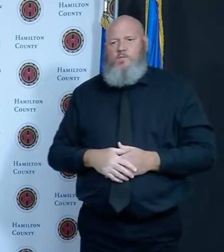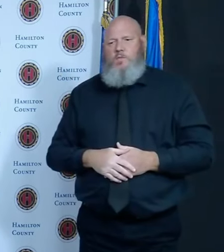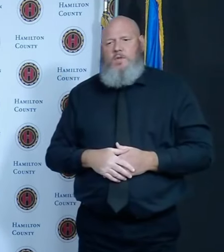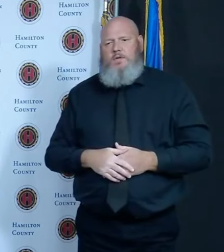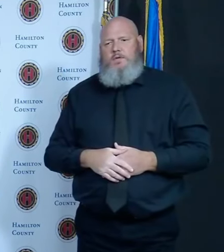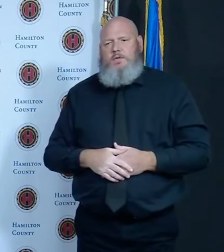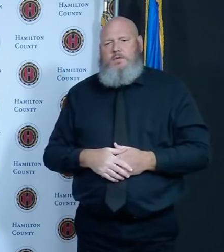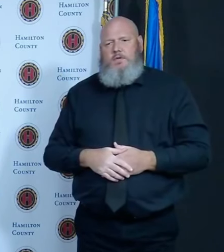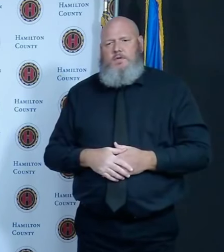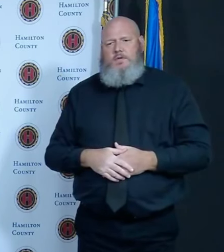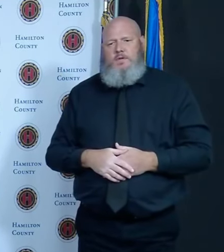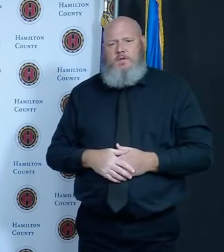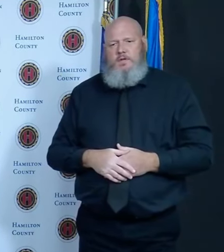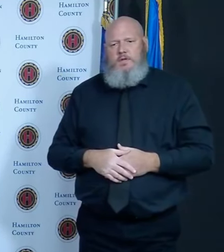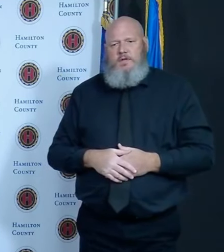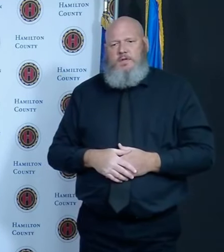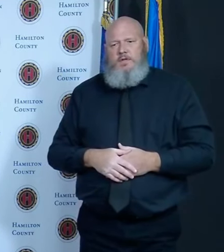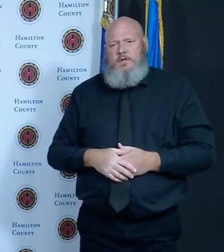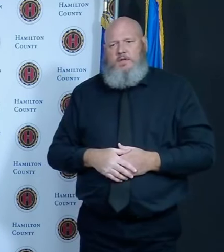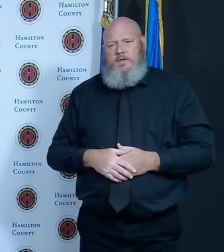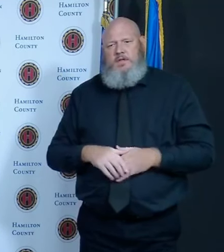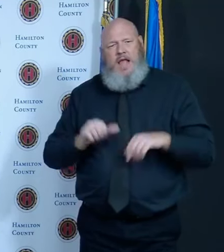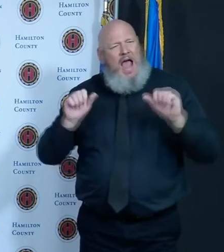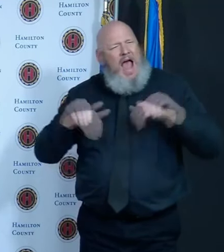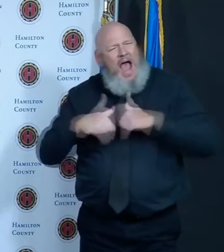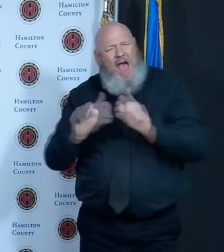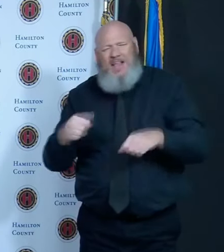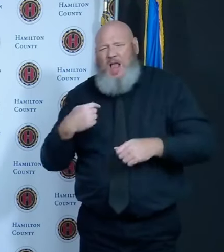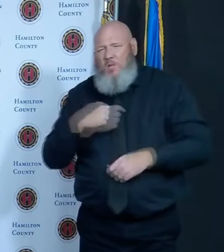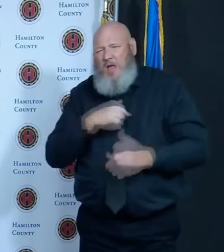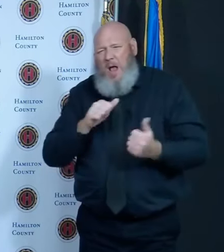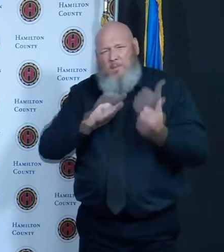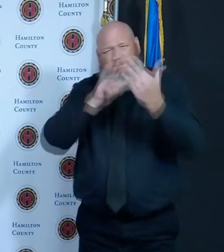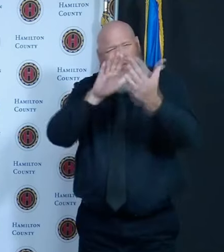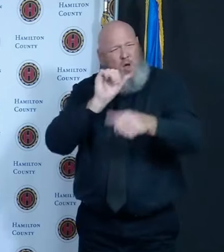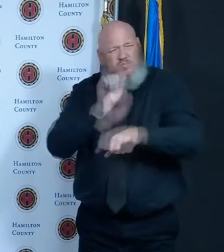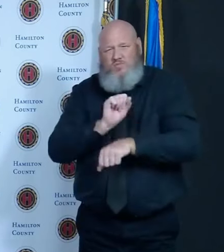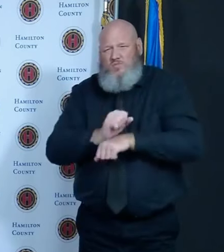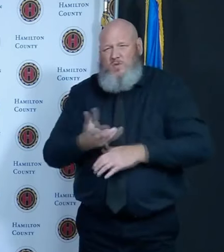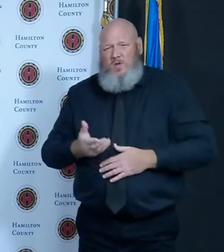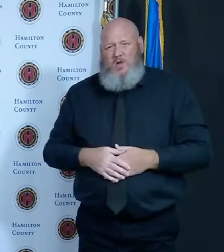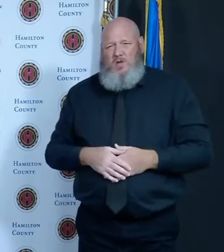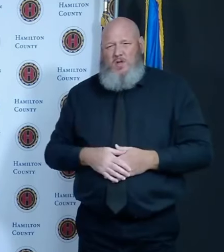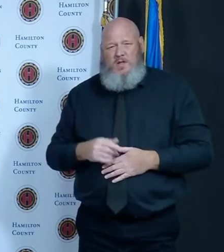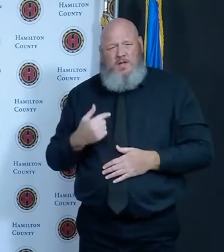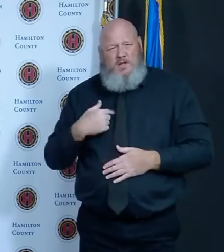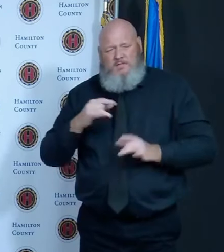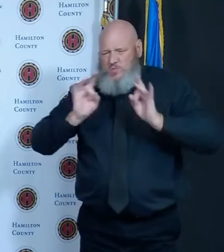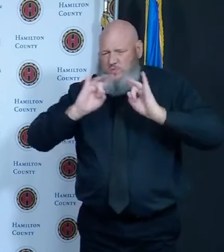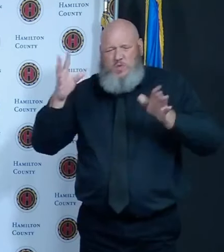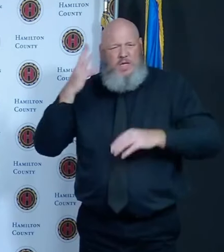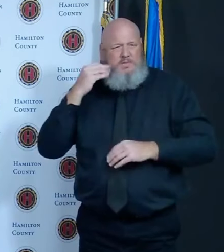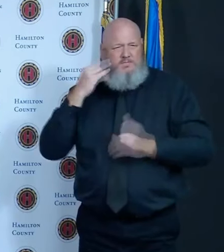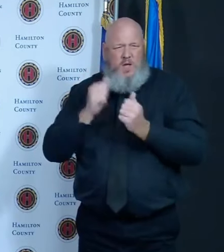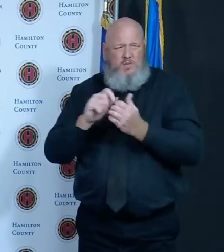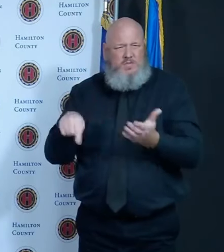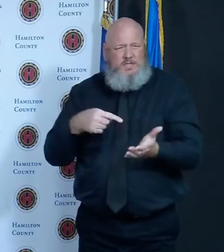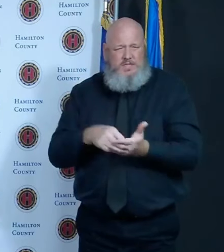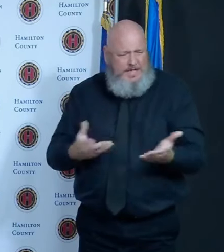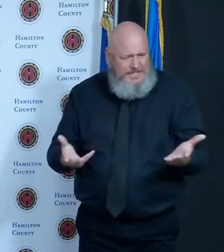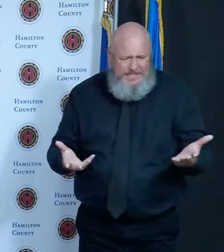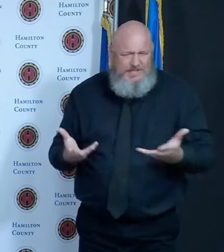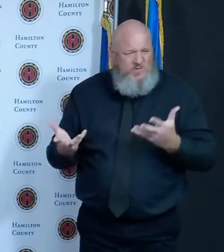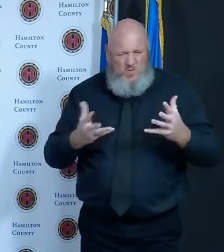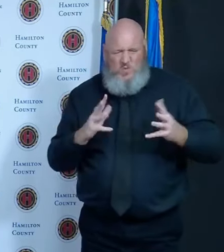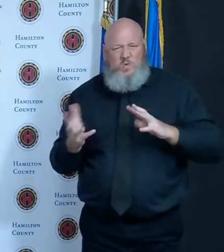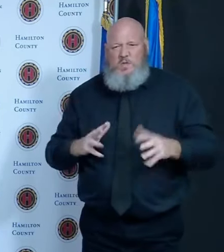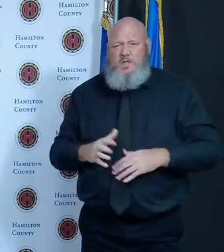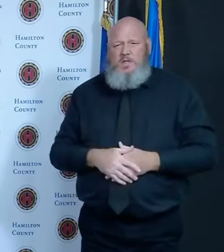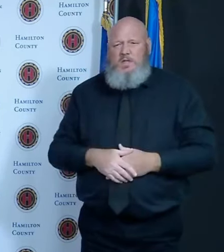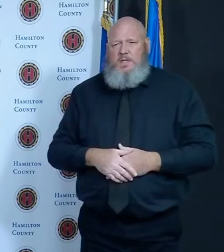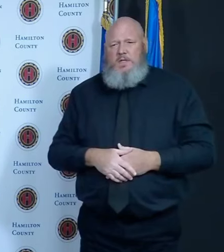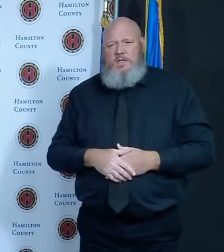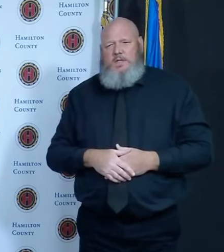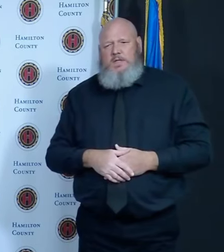this situations this crisis that we're in right now they're all managing but